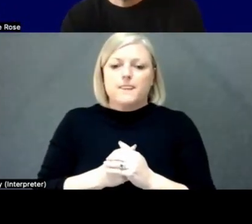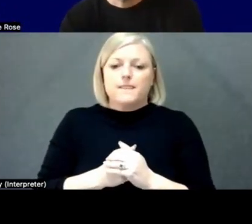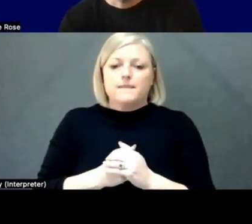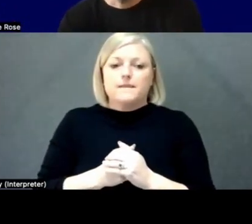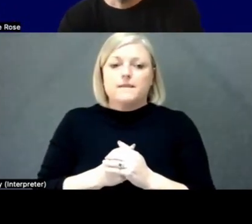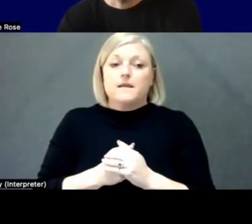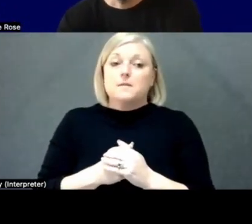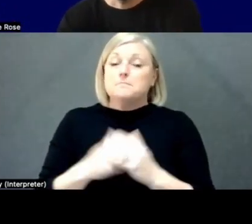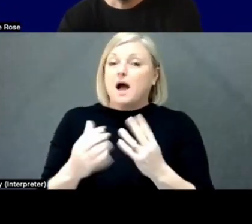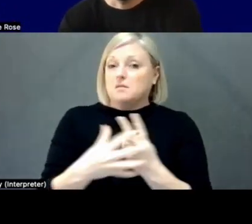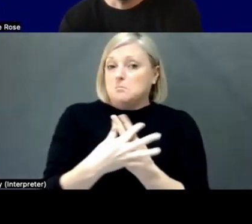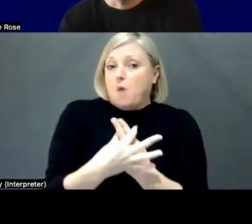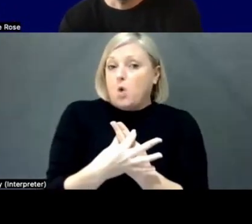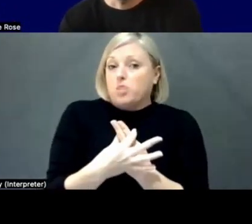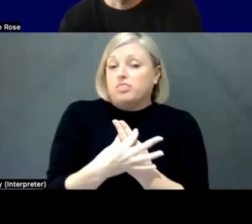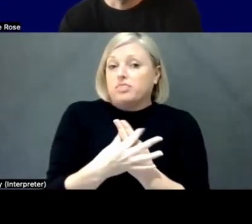a role I think in various things.